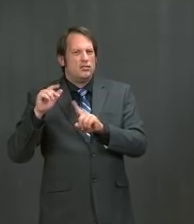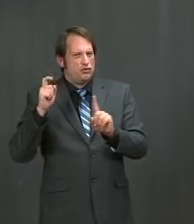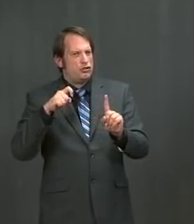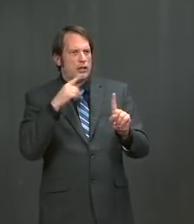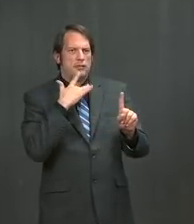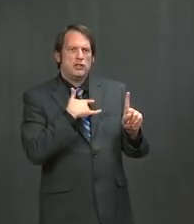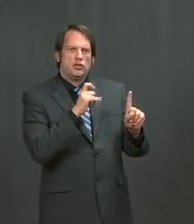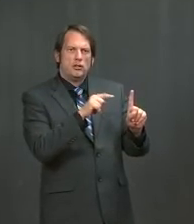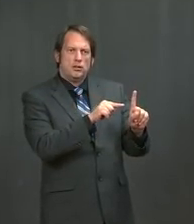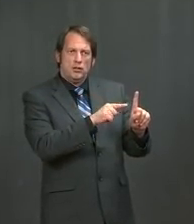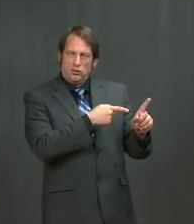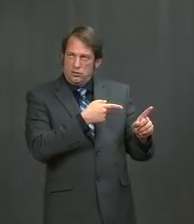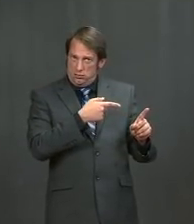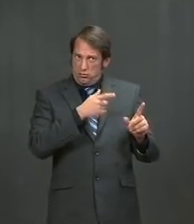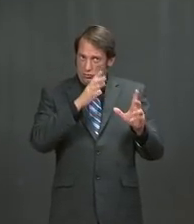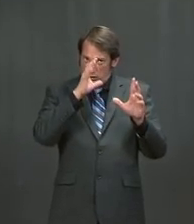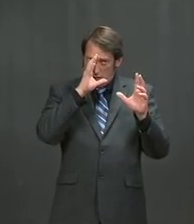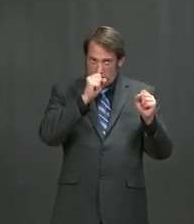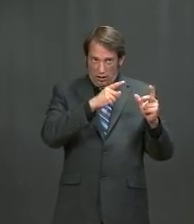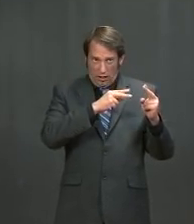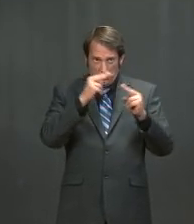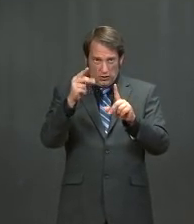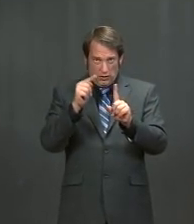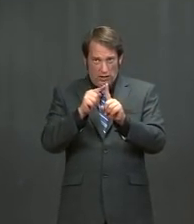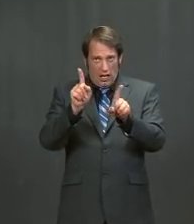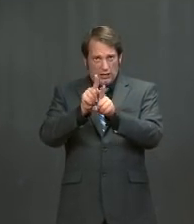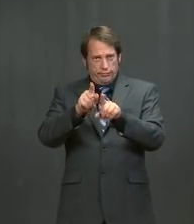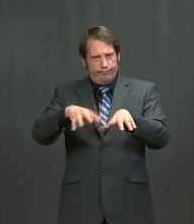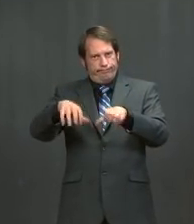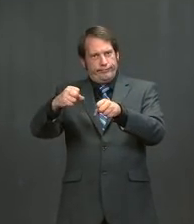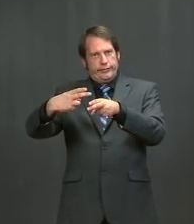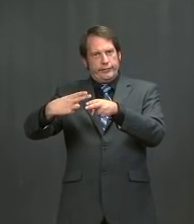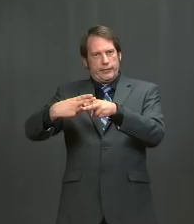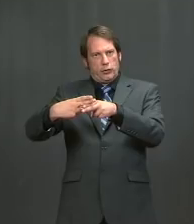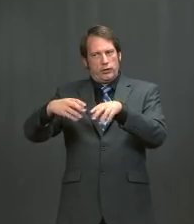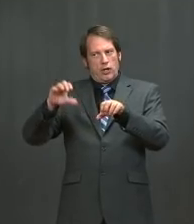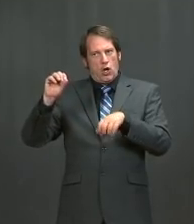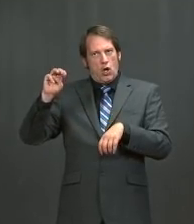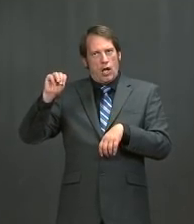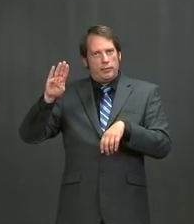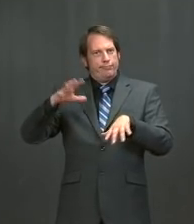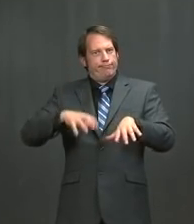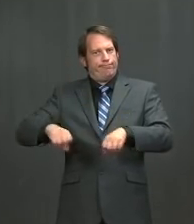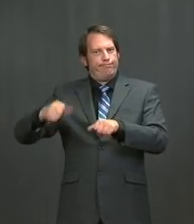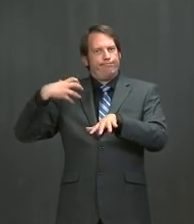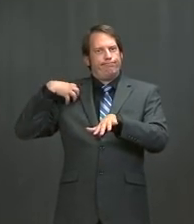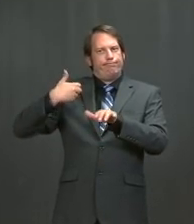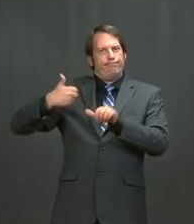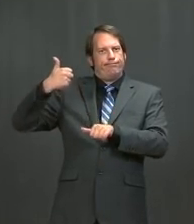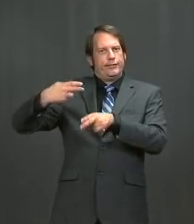as the Deputy Director of OMB, which is also an enormous job. But I've been here long enough not to make predictions